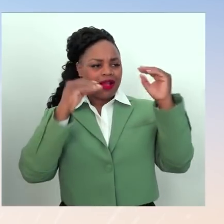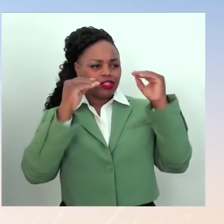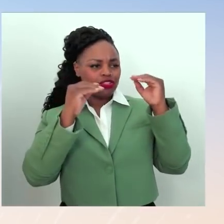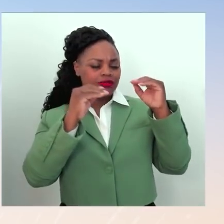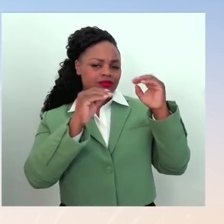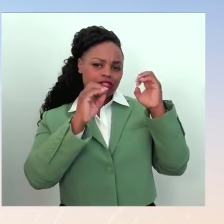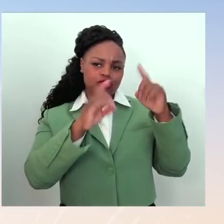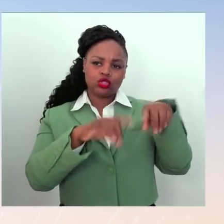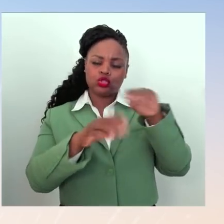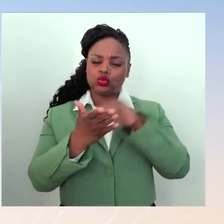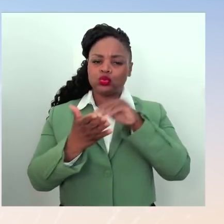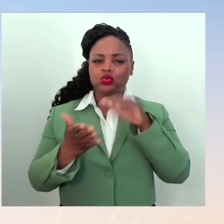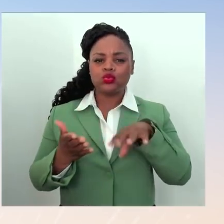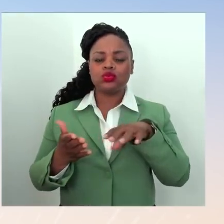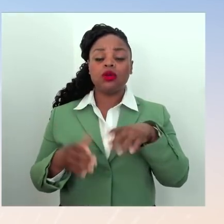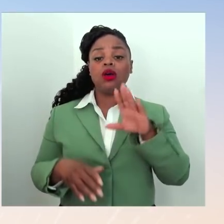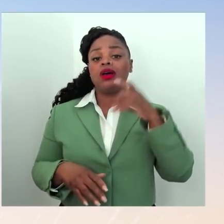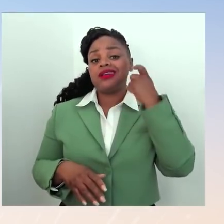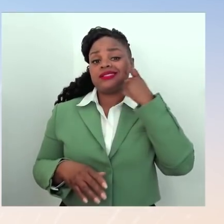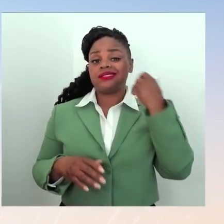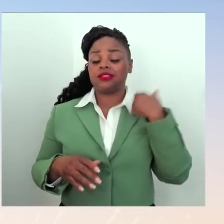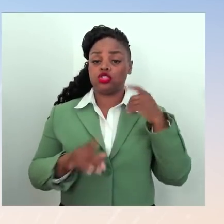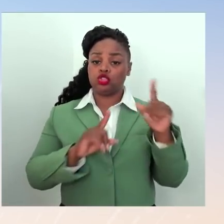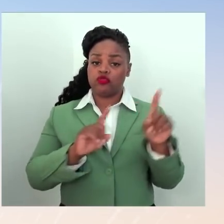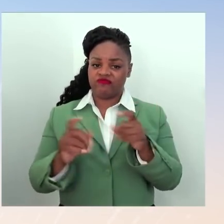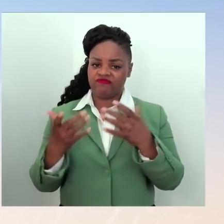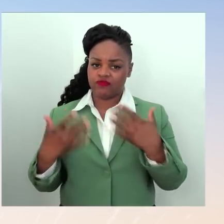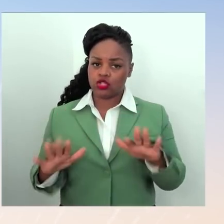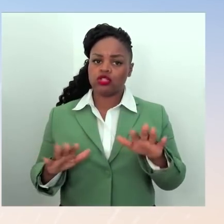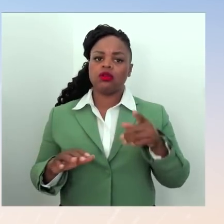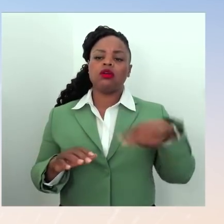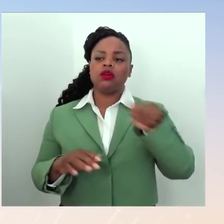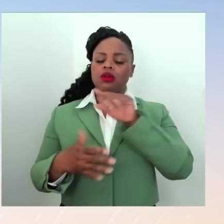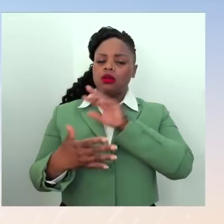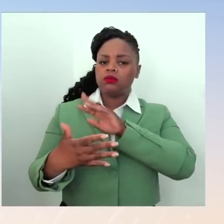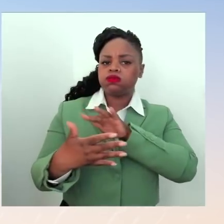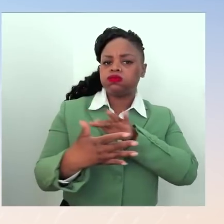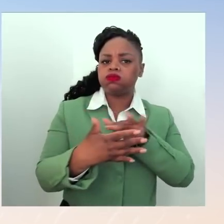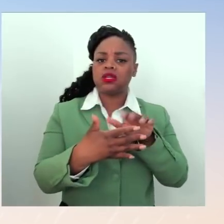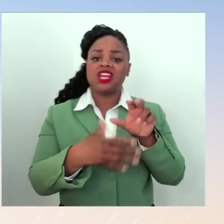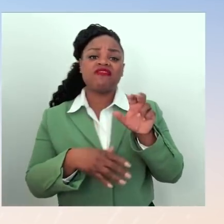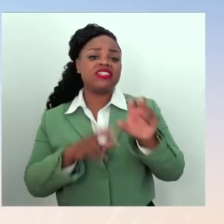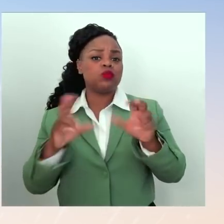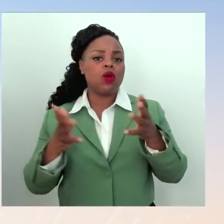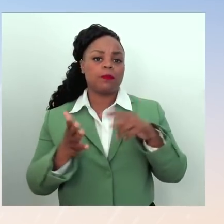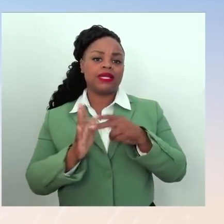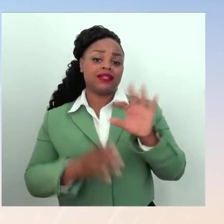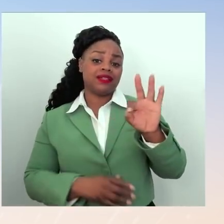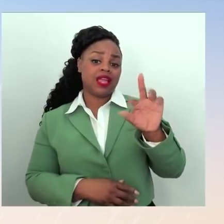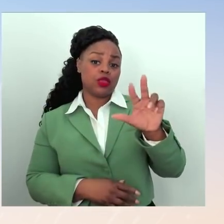found that these ARP investments enabled 93 percent of colleges to provide direct financial support to students